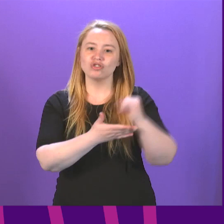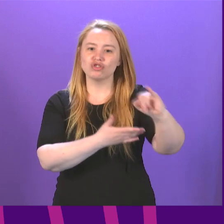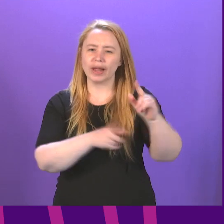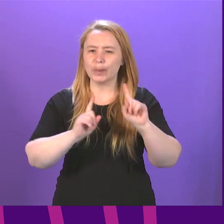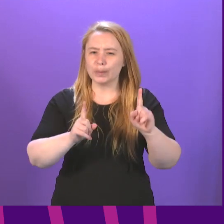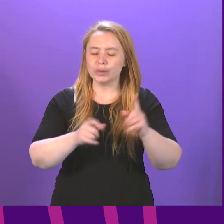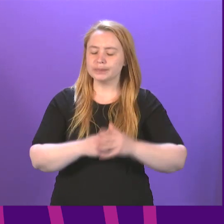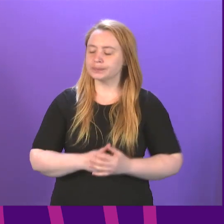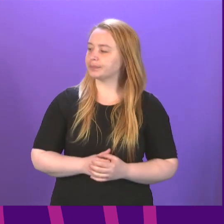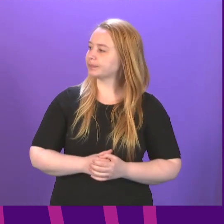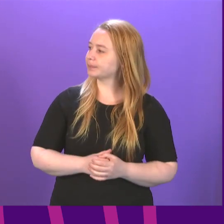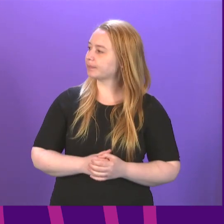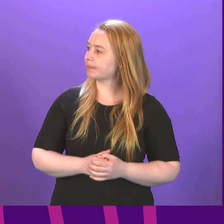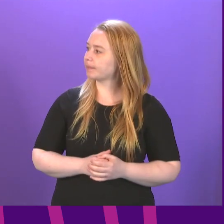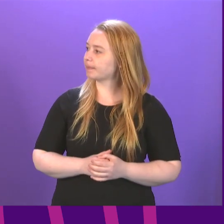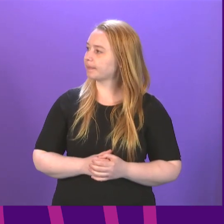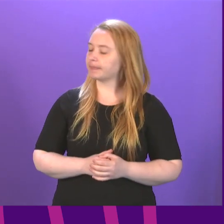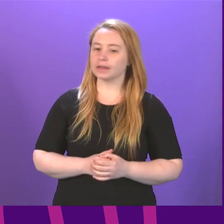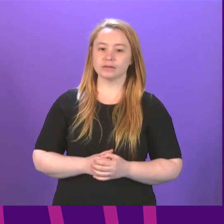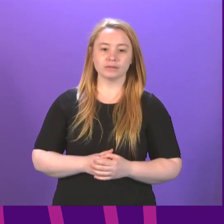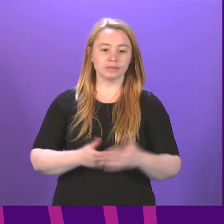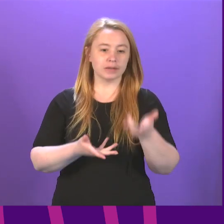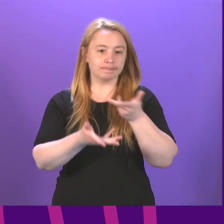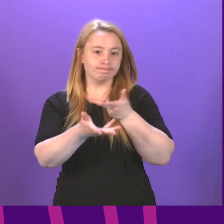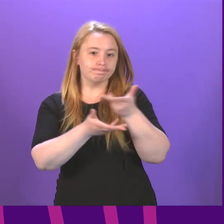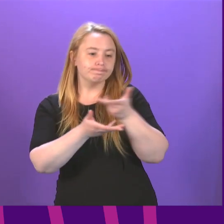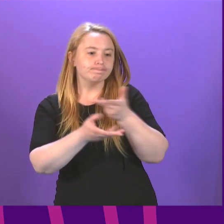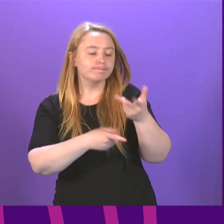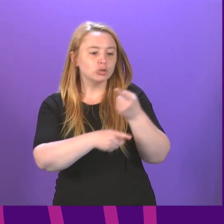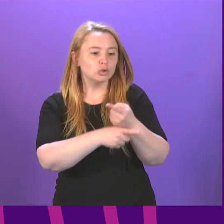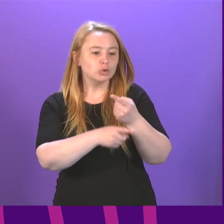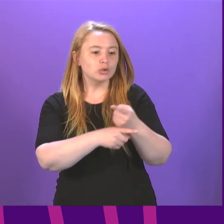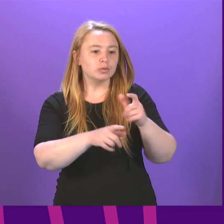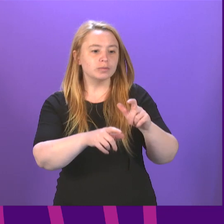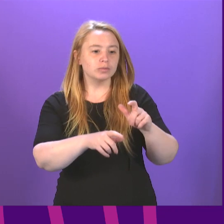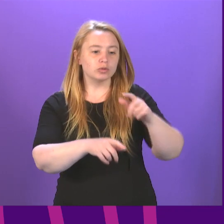The Minister for Further Education, Higher Education and Science (Richard Lochhead): My most recent discussions were with Colleges Scotland yesterday and were about the latest